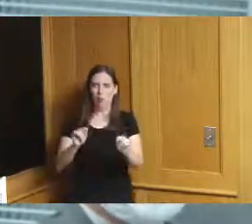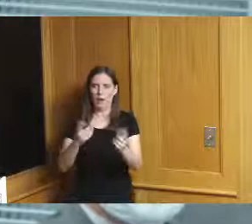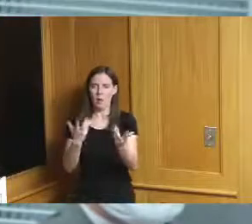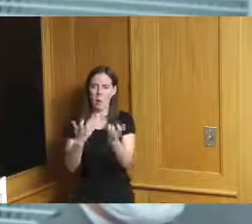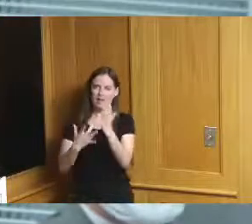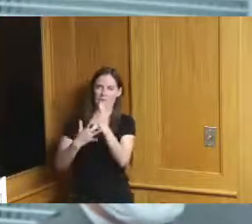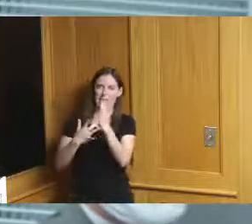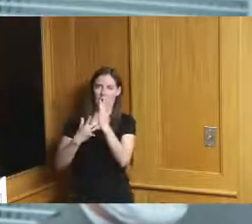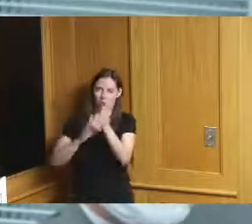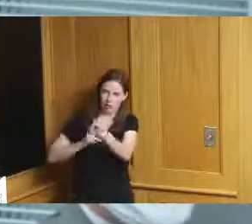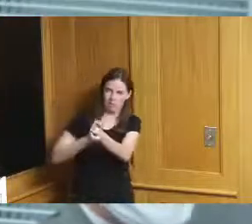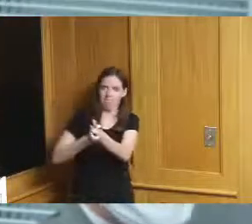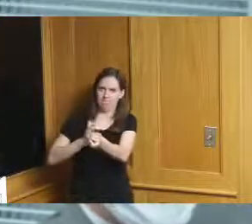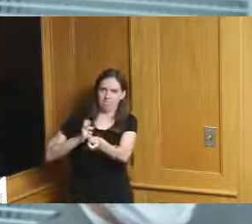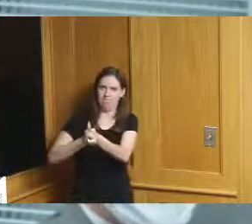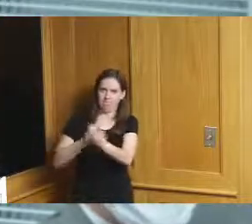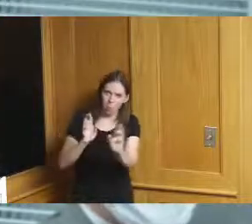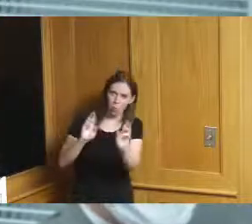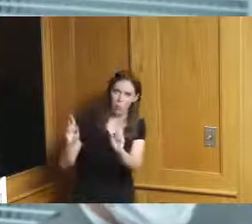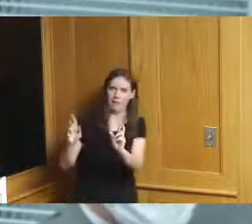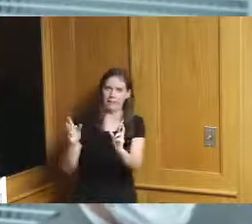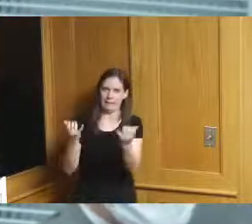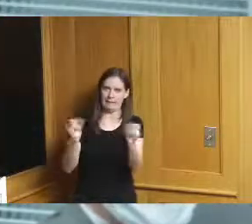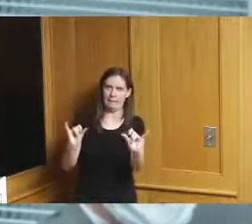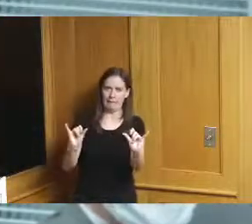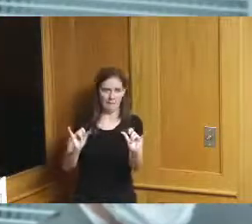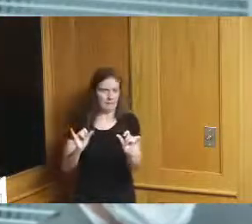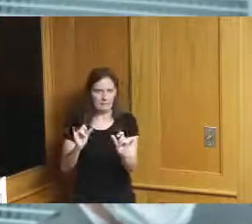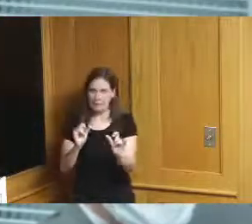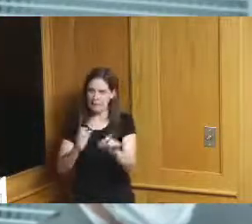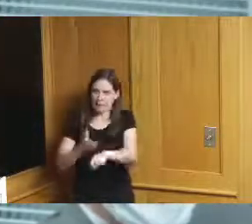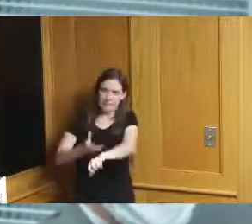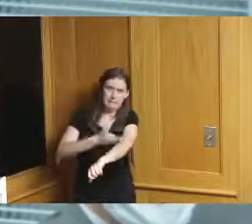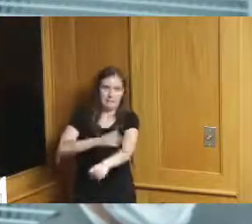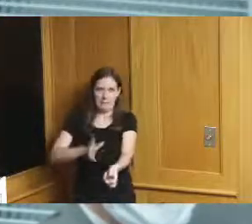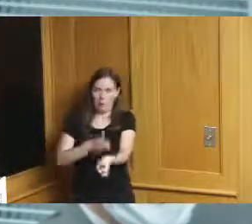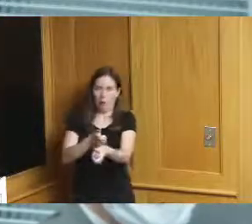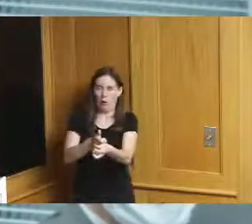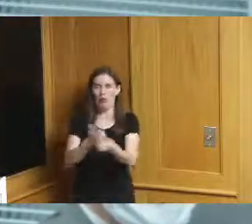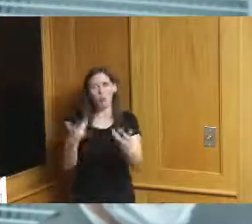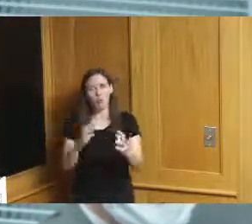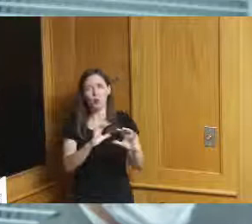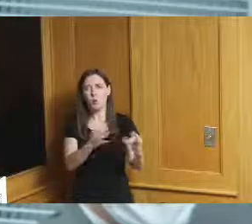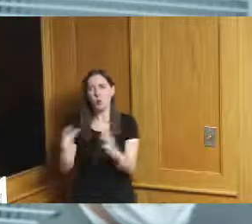relevant and keeping it constantly upgraded so departments aren't working with older type